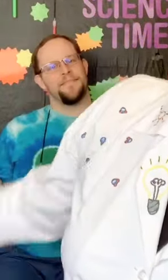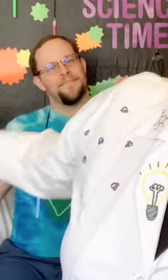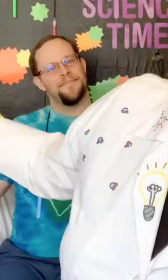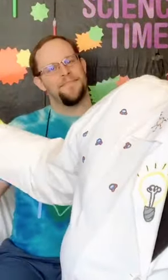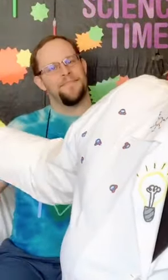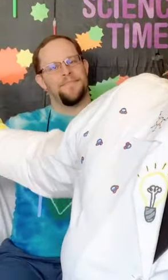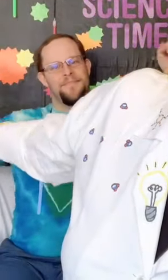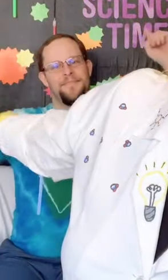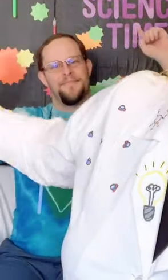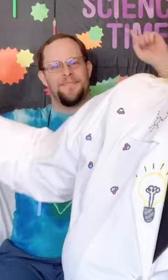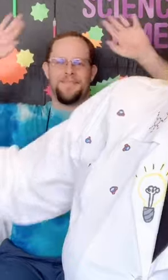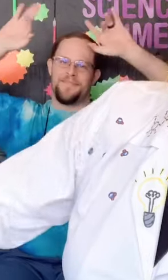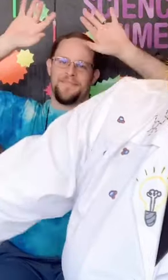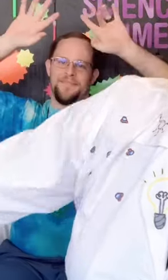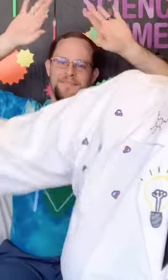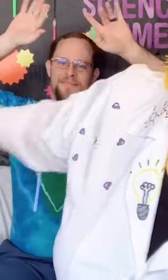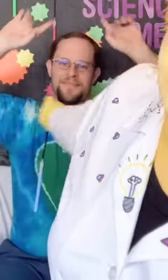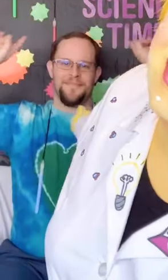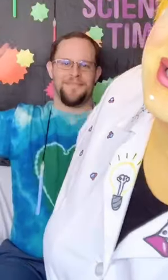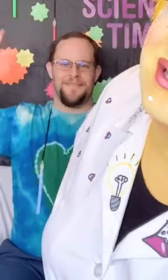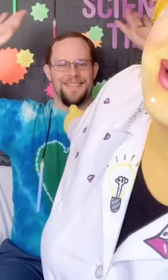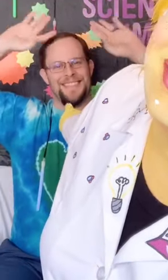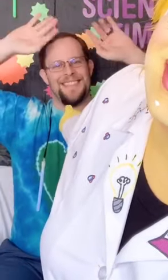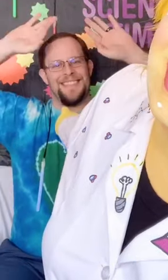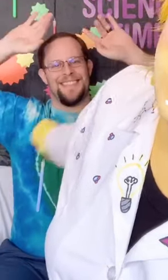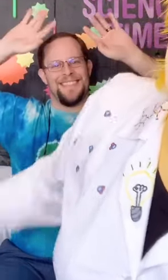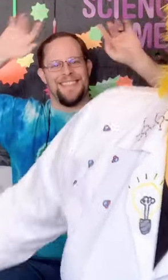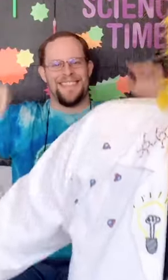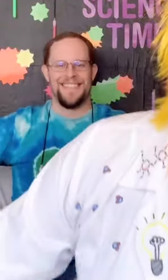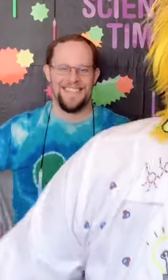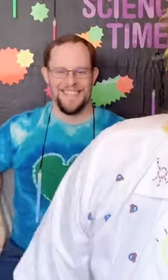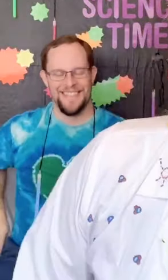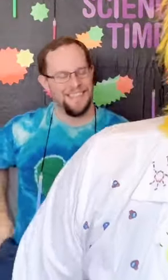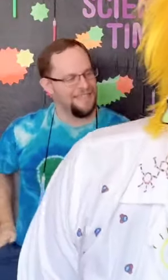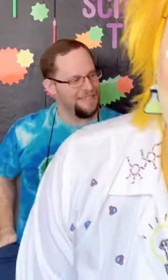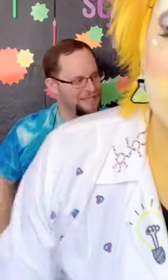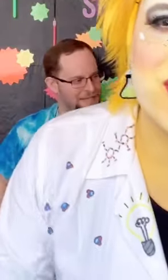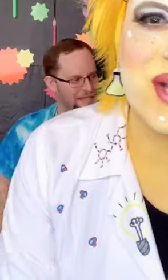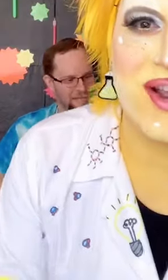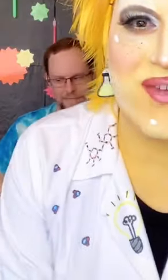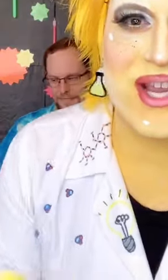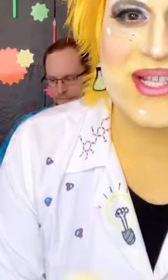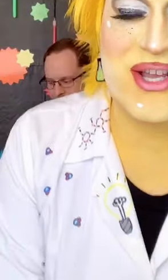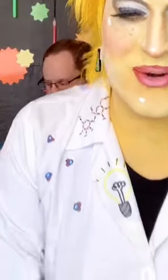That's Mr. Aaron right there. And we're going to start very soon. What